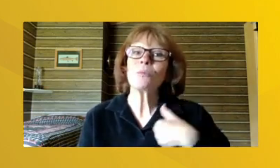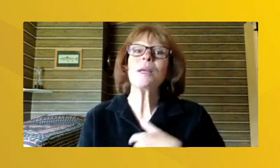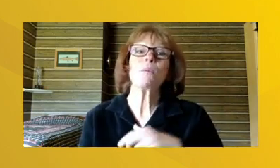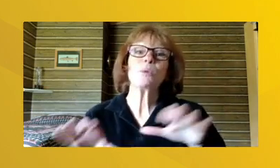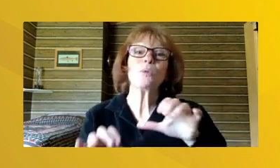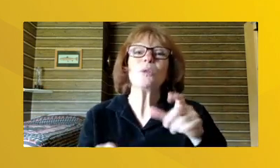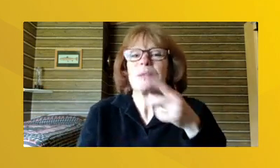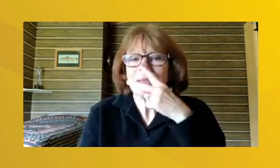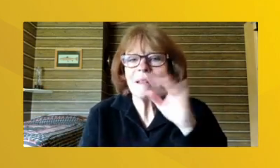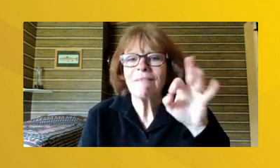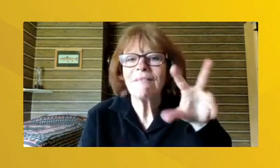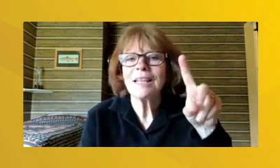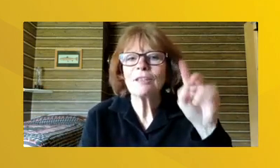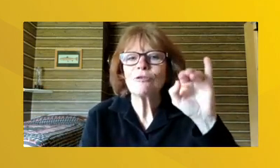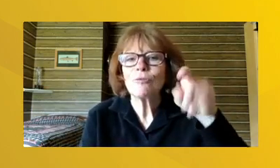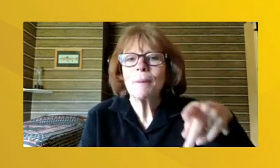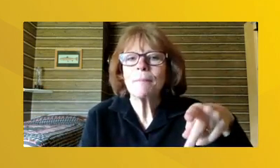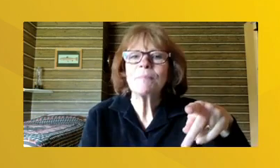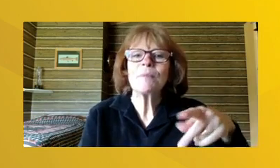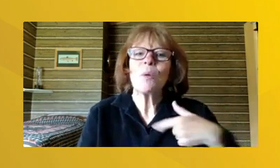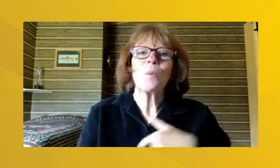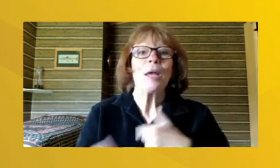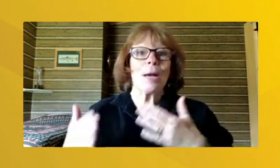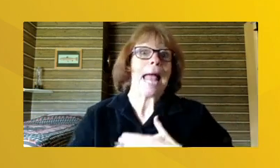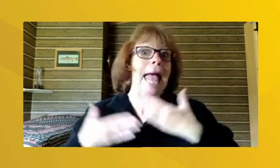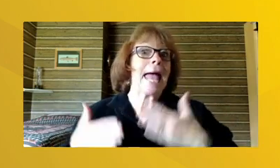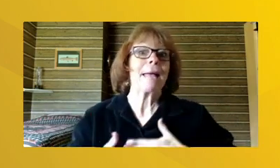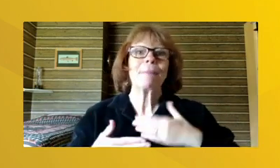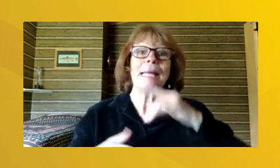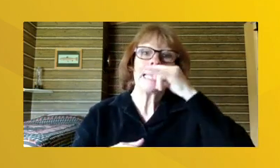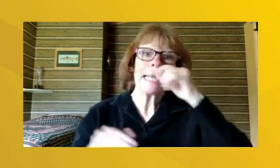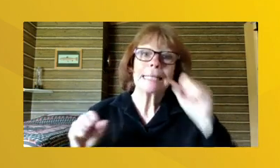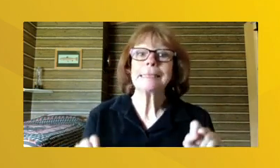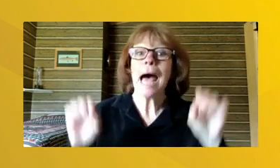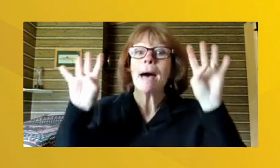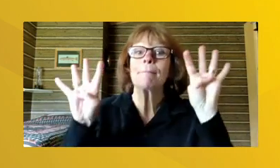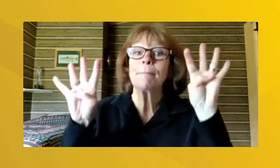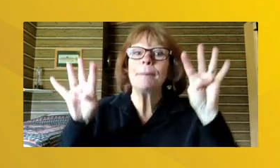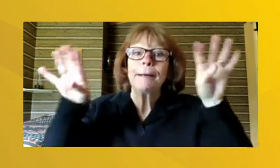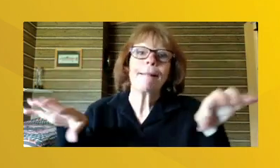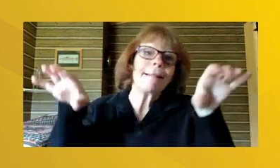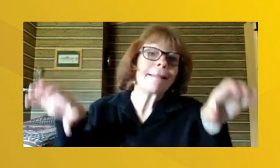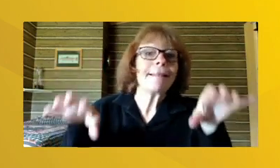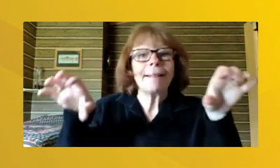We're playful, we're joyful. We're getting the kids up and engaged and we're really trying to bring that elephant